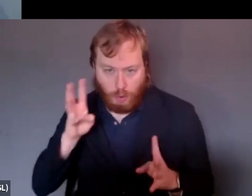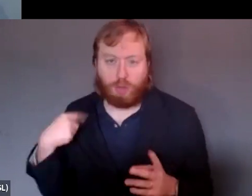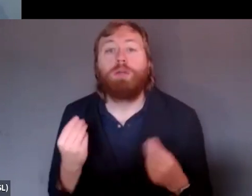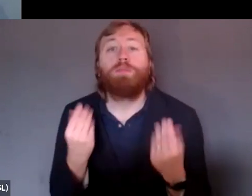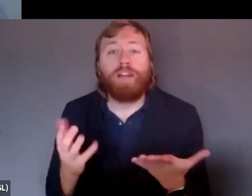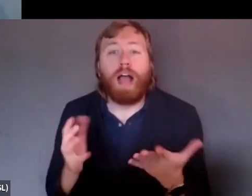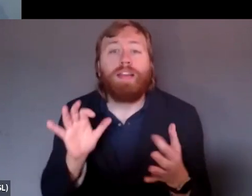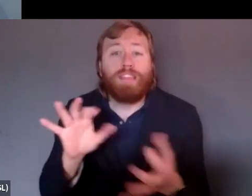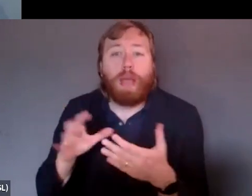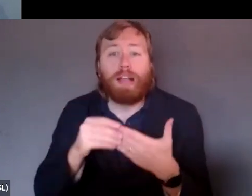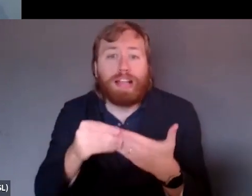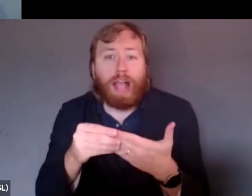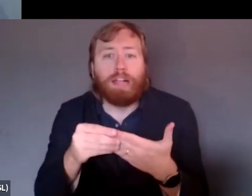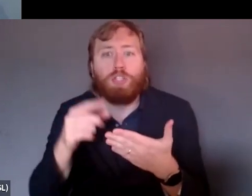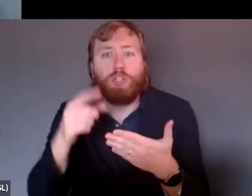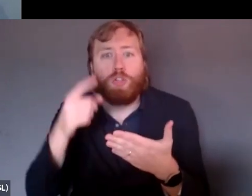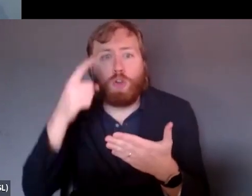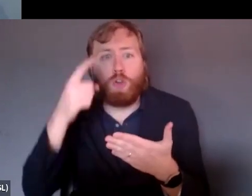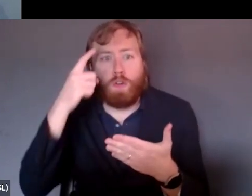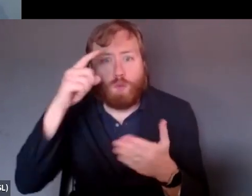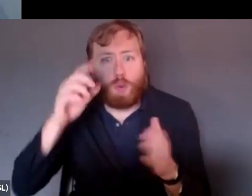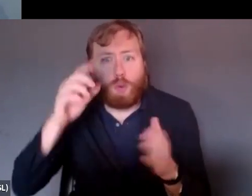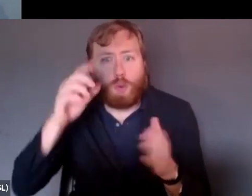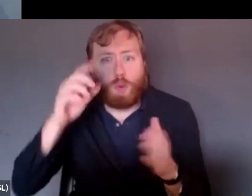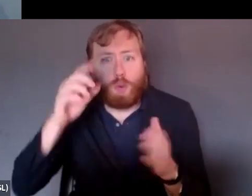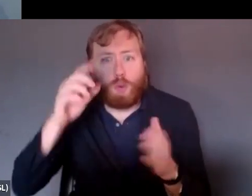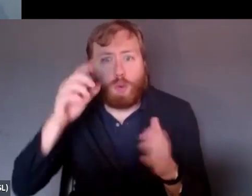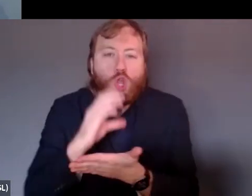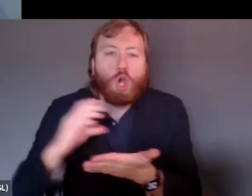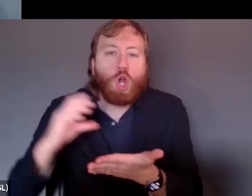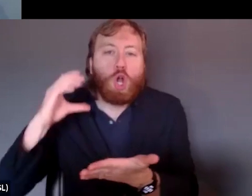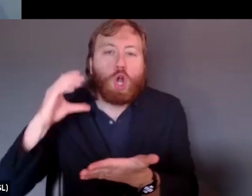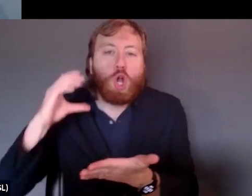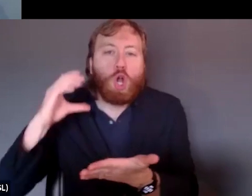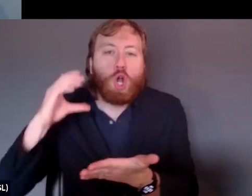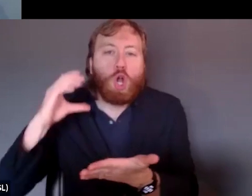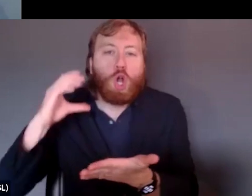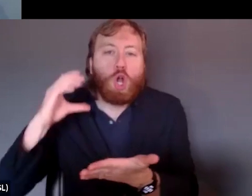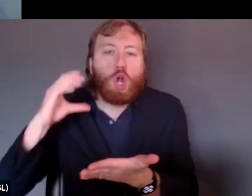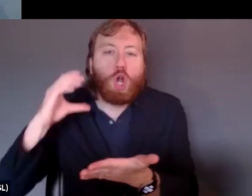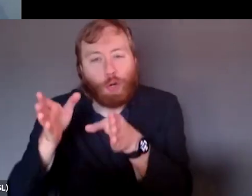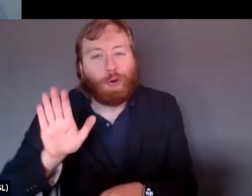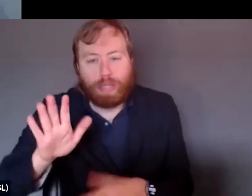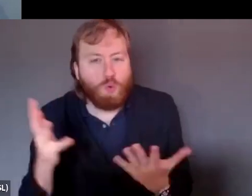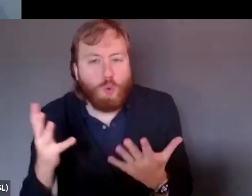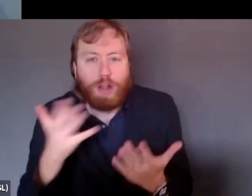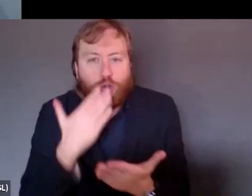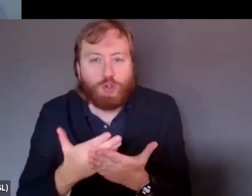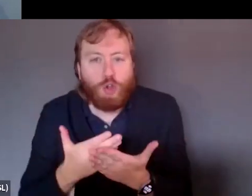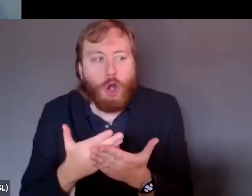to the client or the copywriters of good format so that they're specifying the heading levels, for example